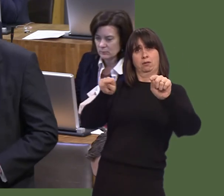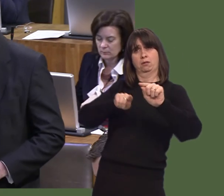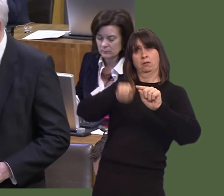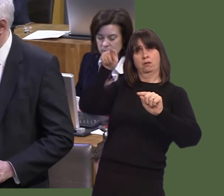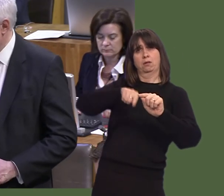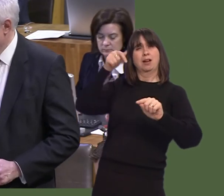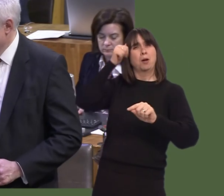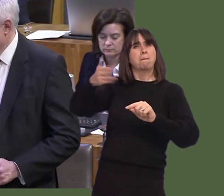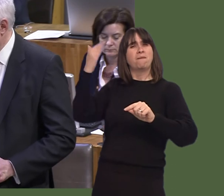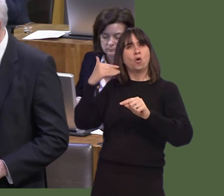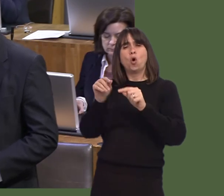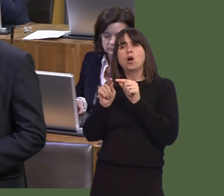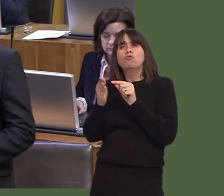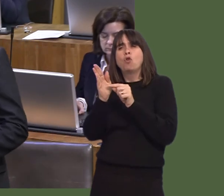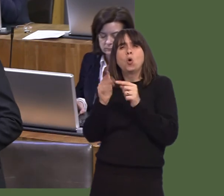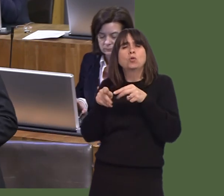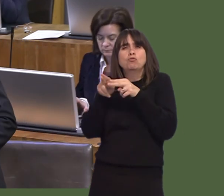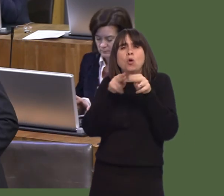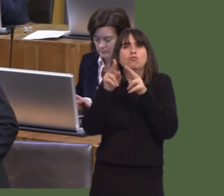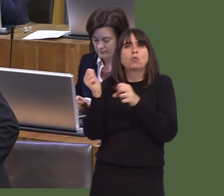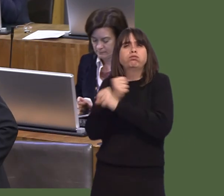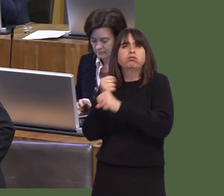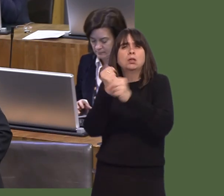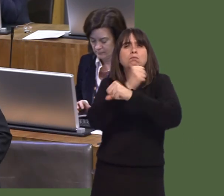the discussions taking place at present, that, first of all, the withdrawal Bill will be